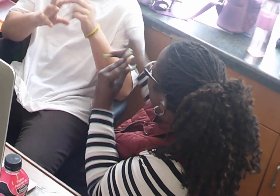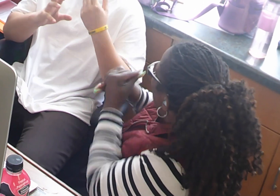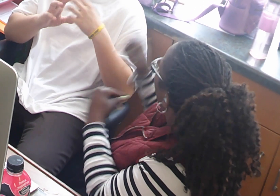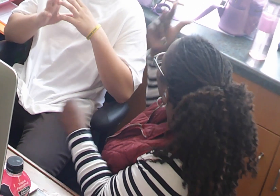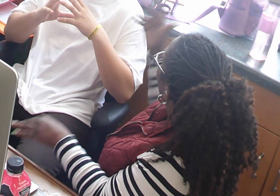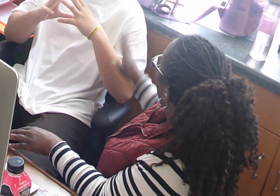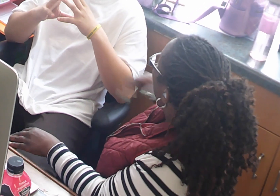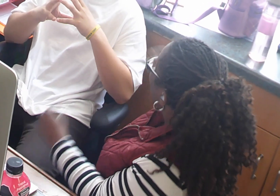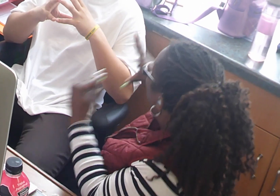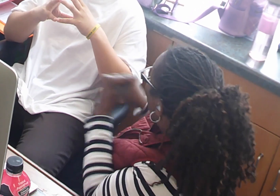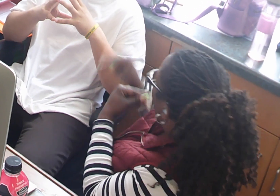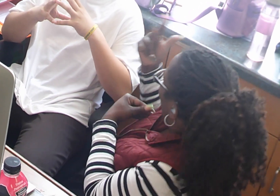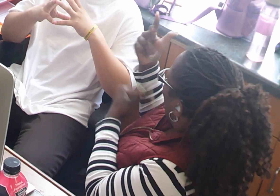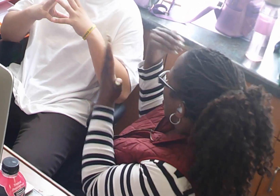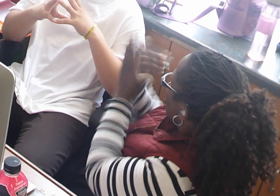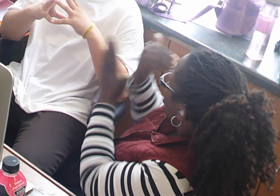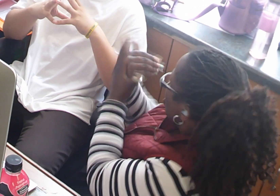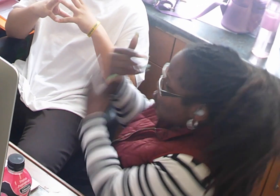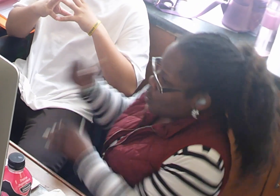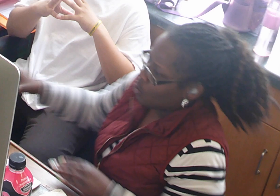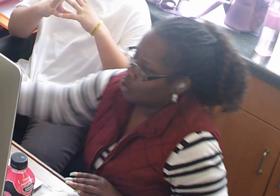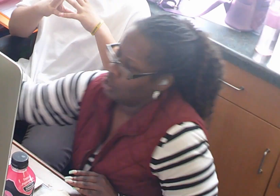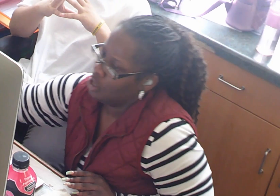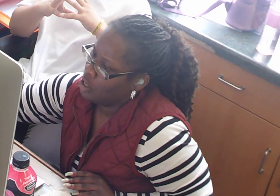Add it to the list.